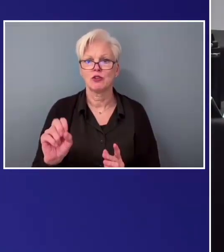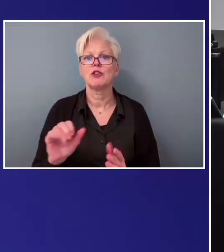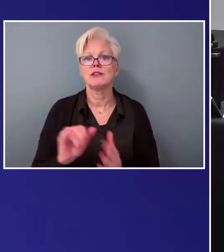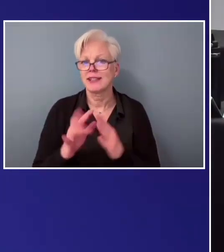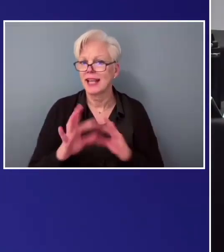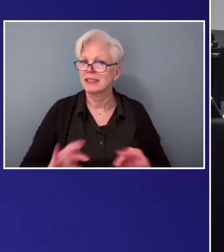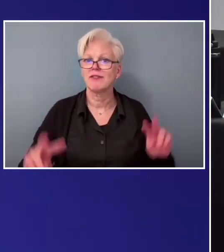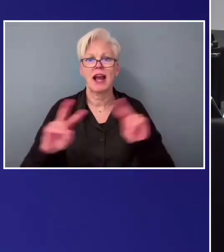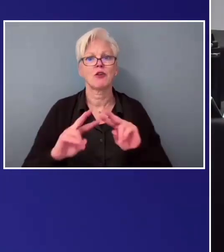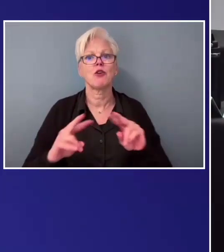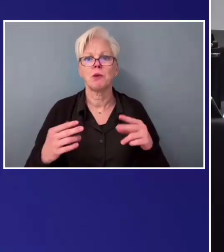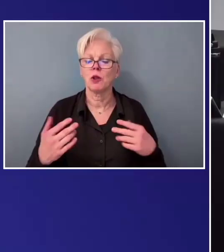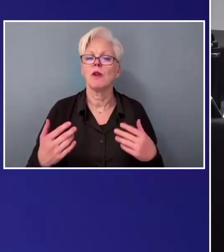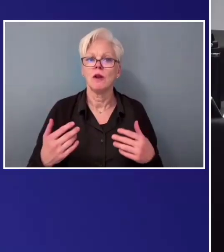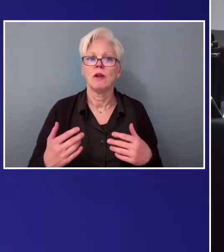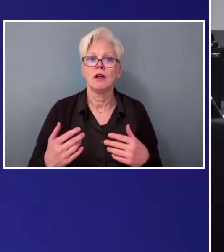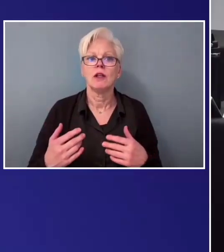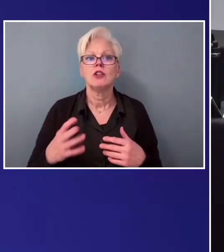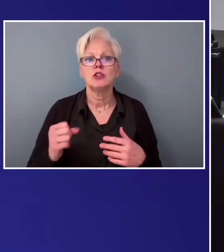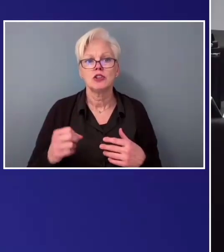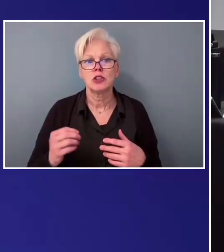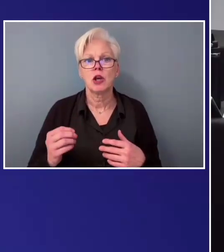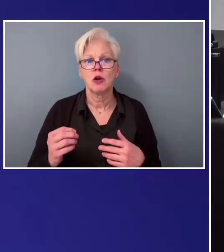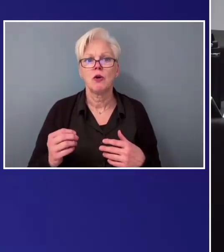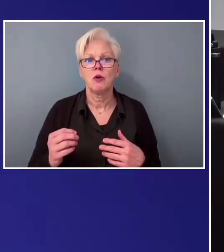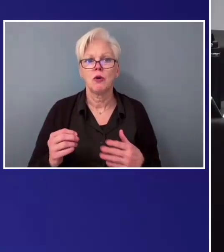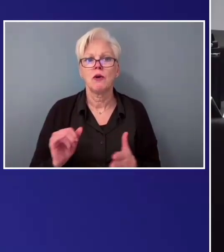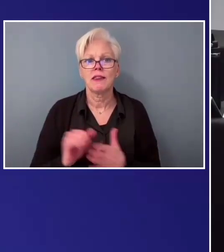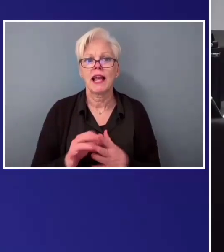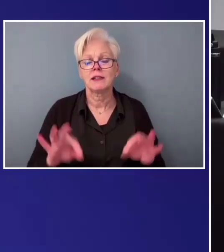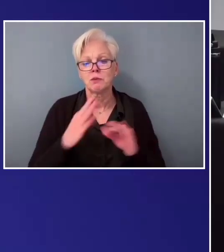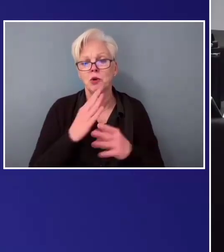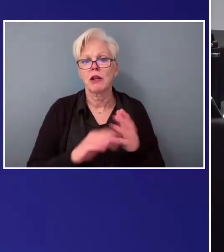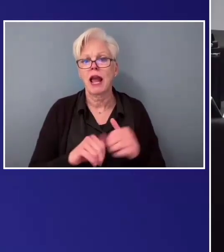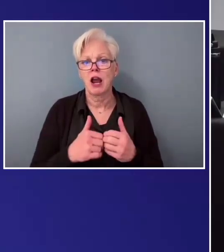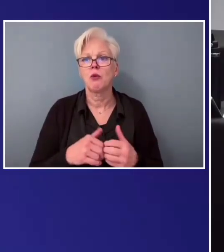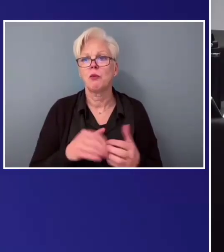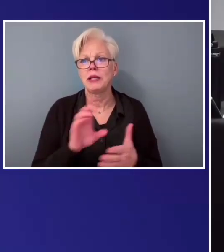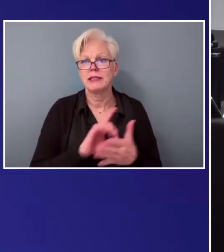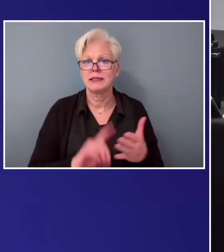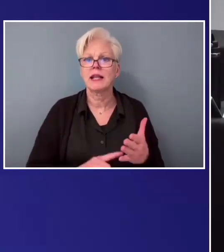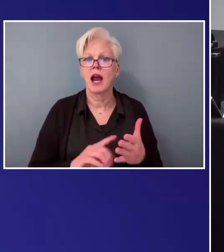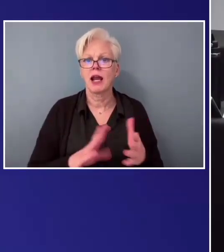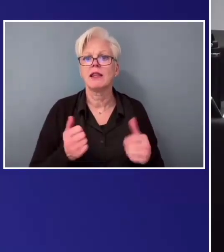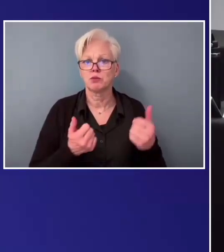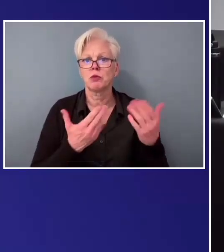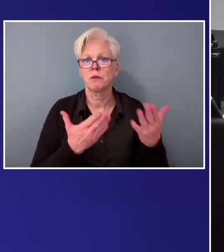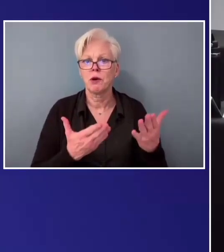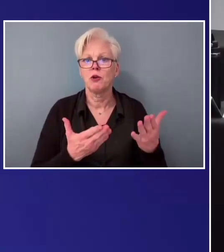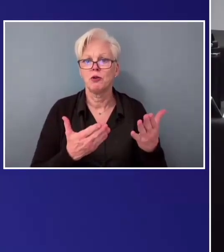part of how we designed these, these proposed regulations. You know, the Department had two options